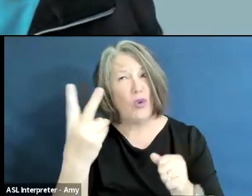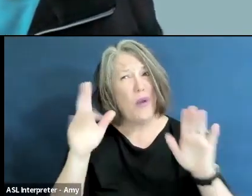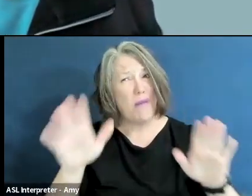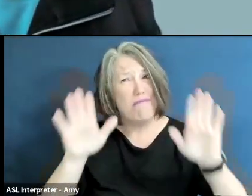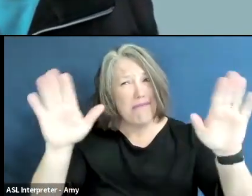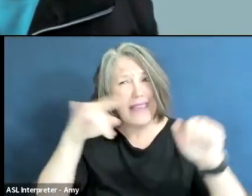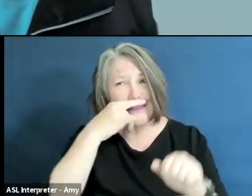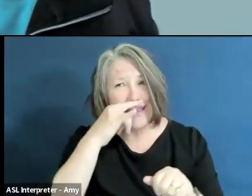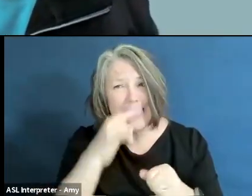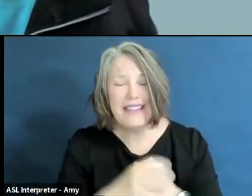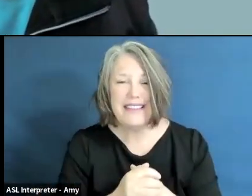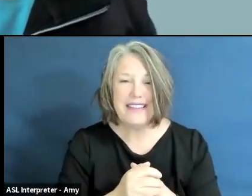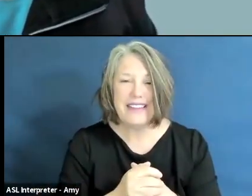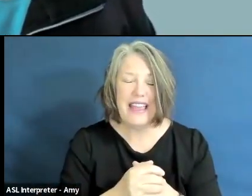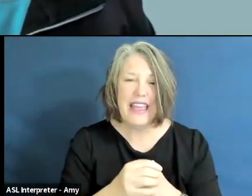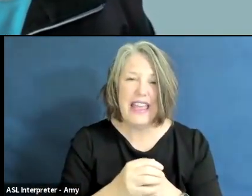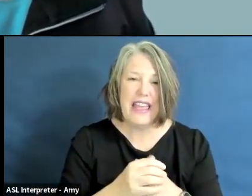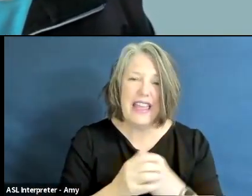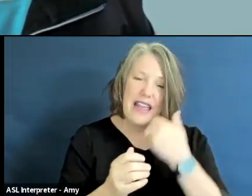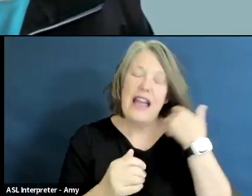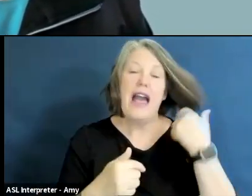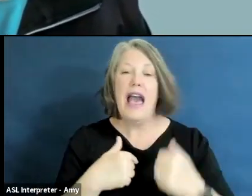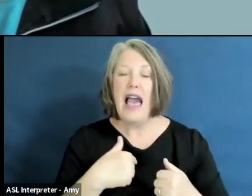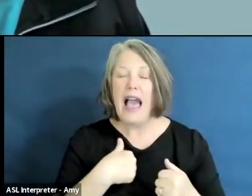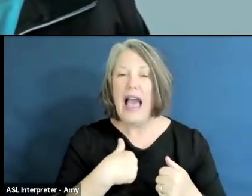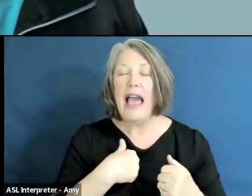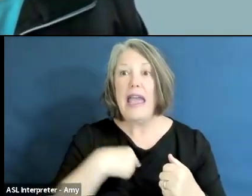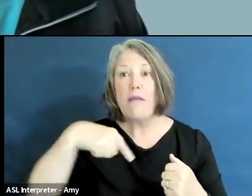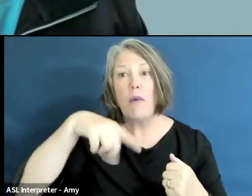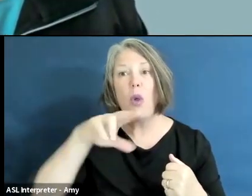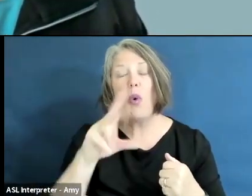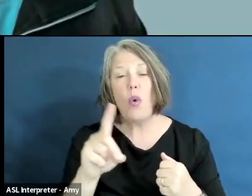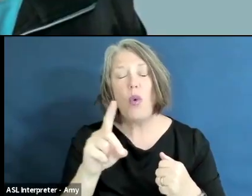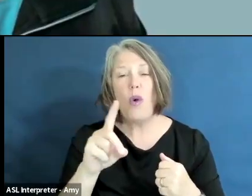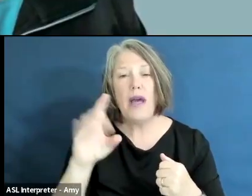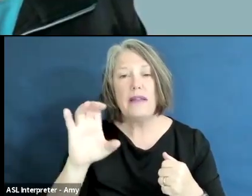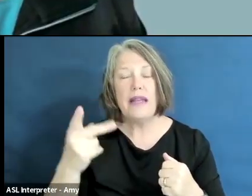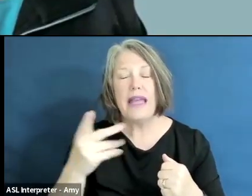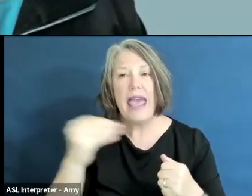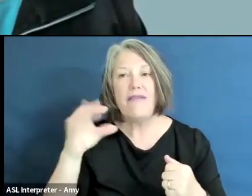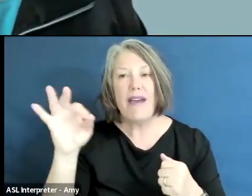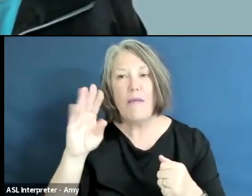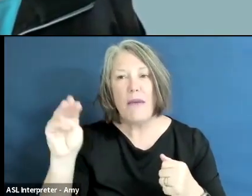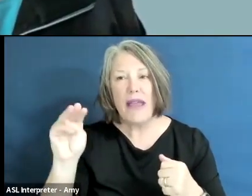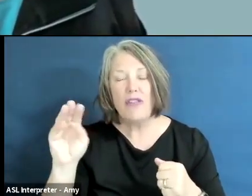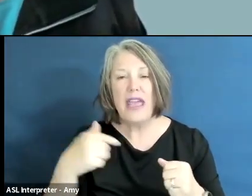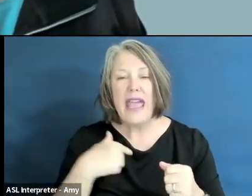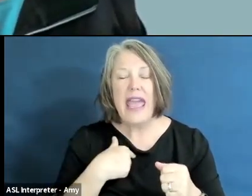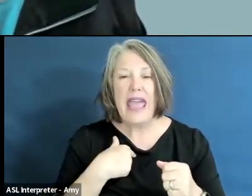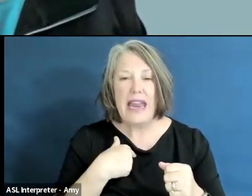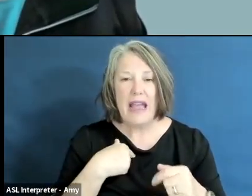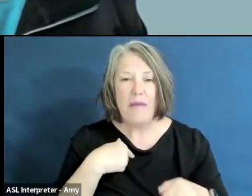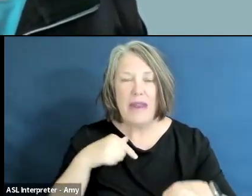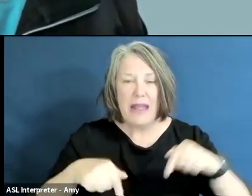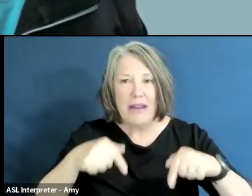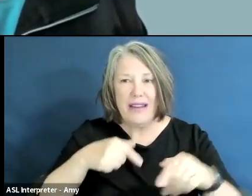I have spastic quad cerebral palsy and fibromyalgia, and I'm an ambulatory scooter user.